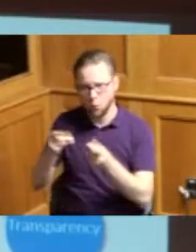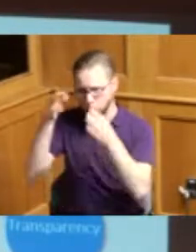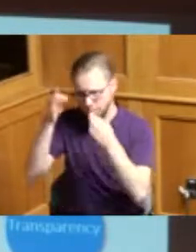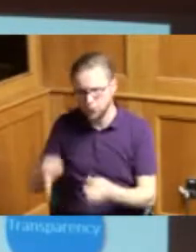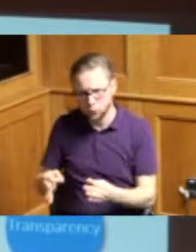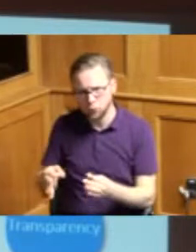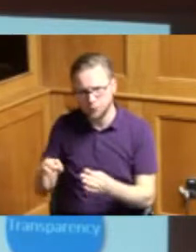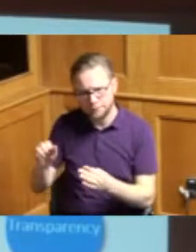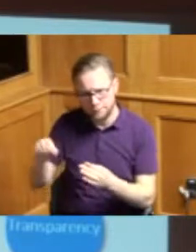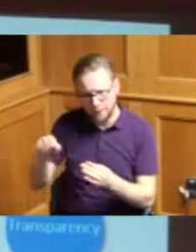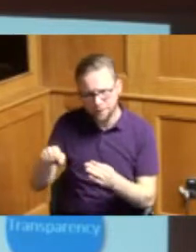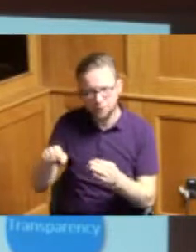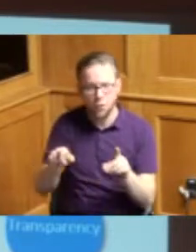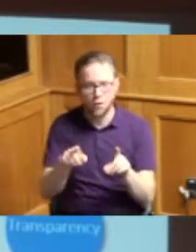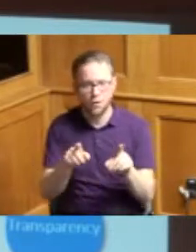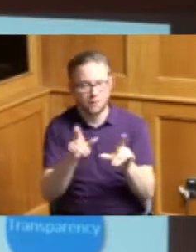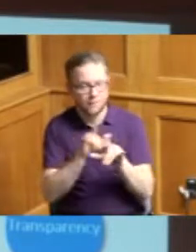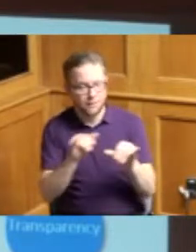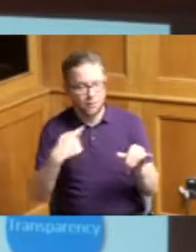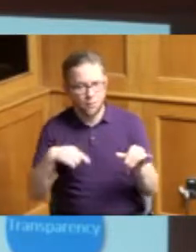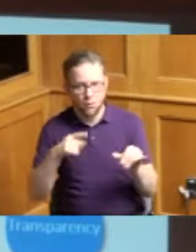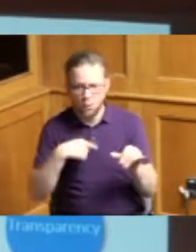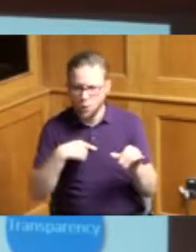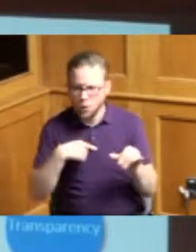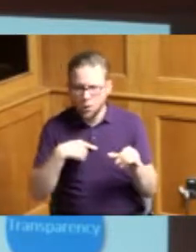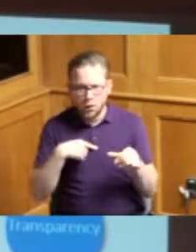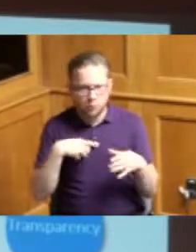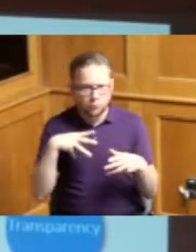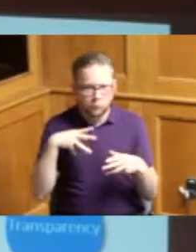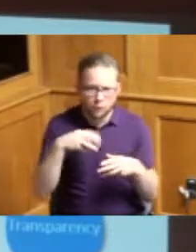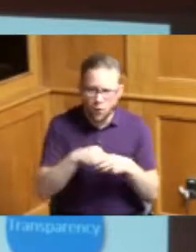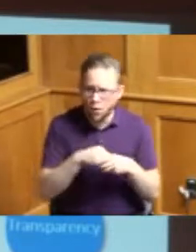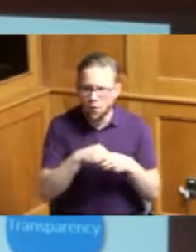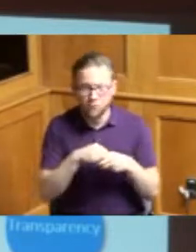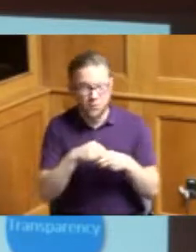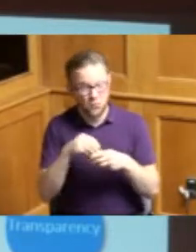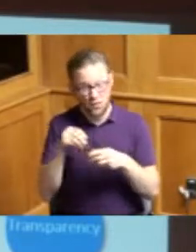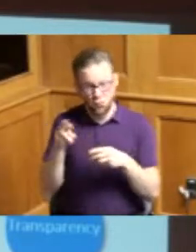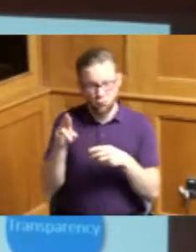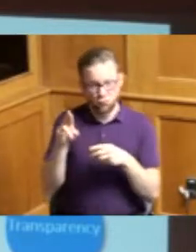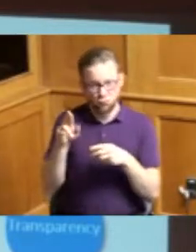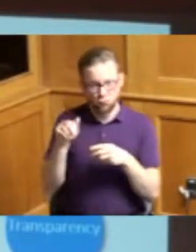know also engaged in this process somewhat during the raid affordability task force and and and